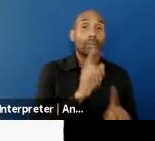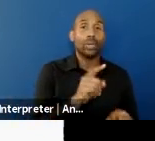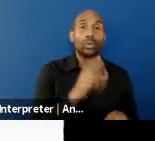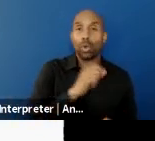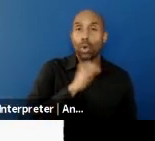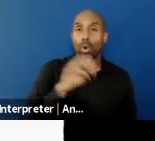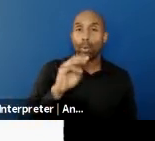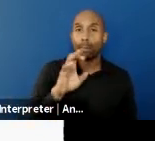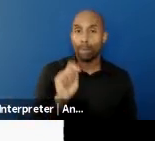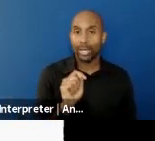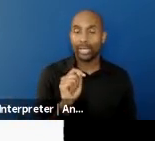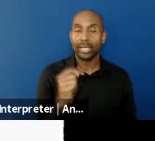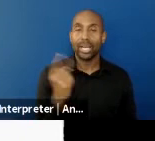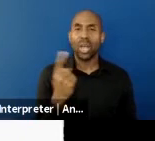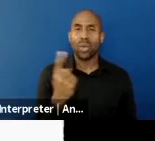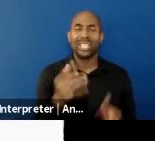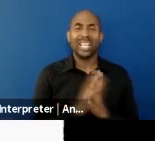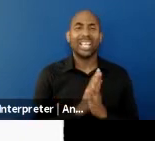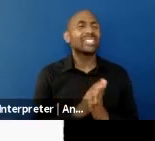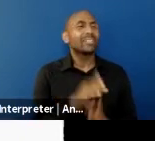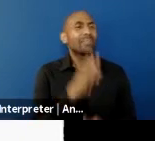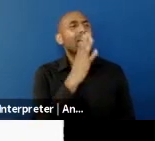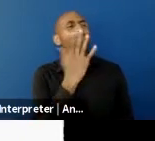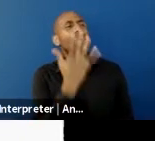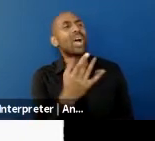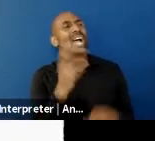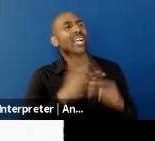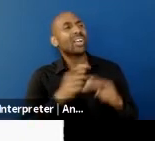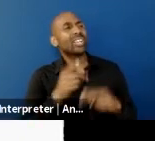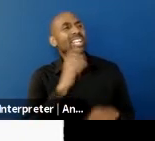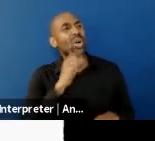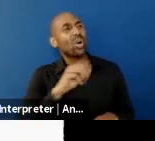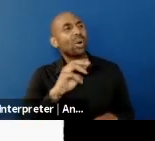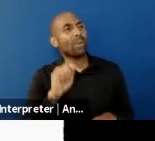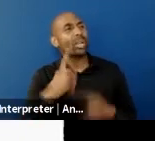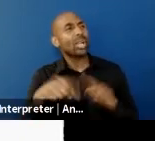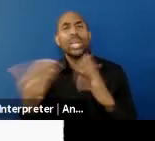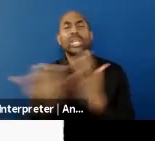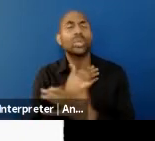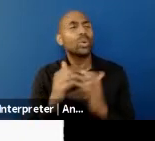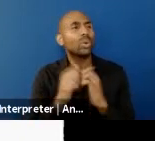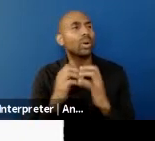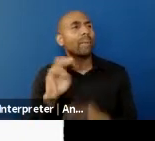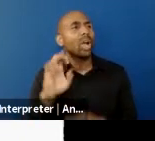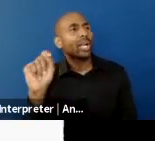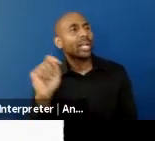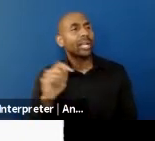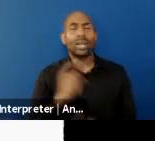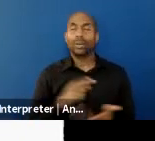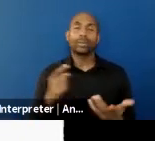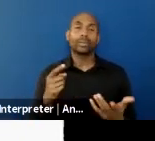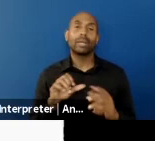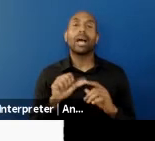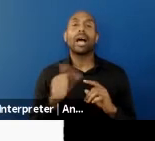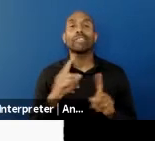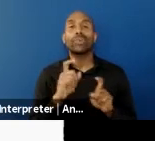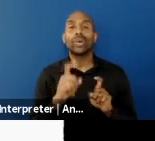And naturally, we pull in, park our car. And it feels like thousands of people there. You have an opportunity to see the world's greatest. So, we bounced through the crowd. And we're looking.